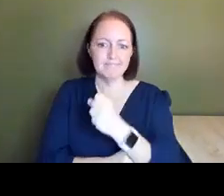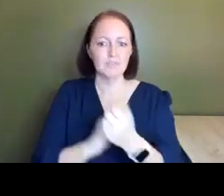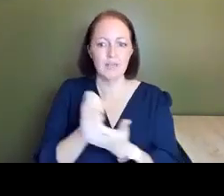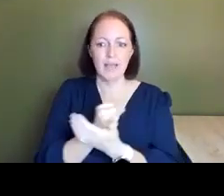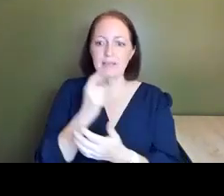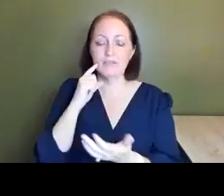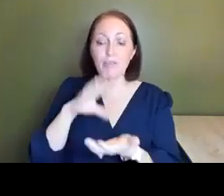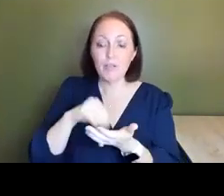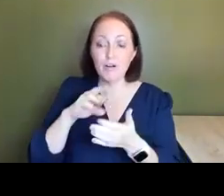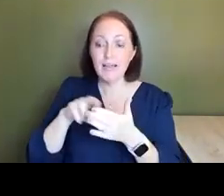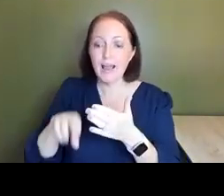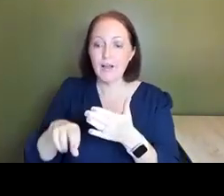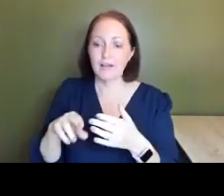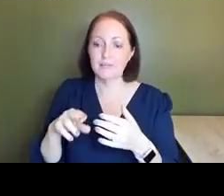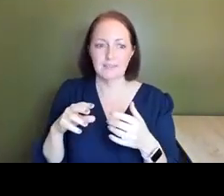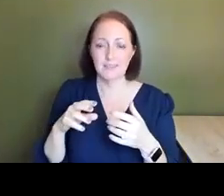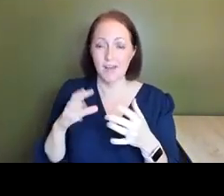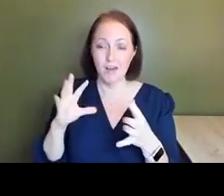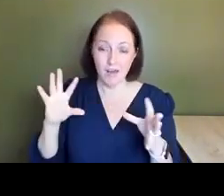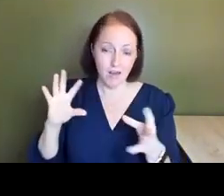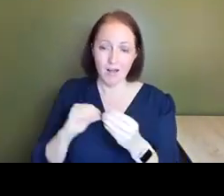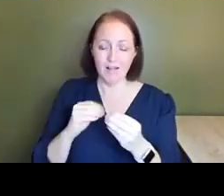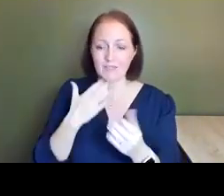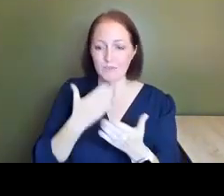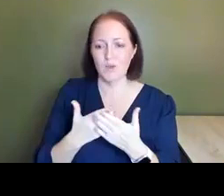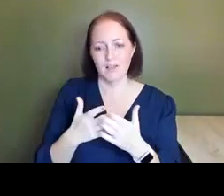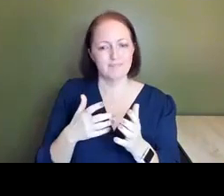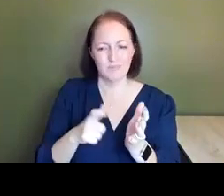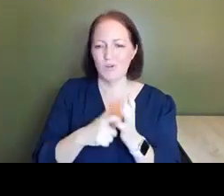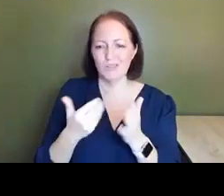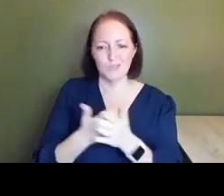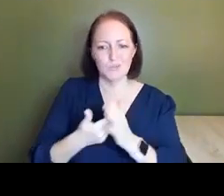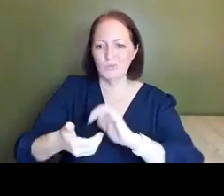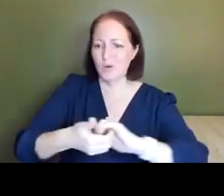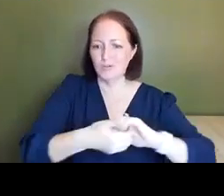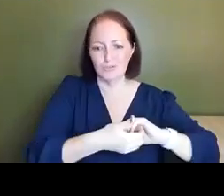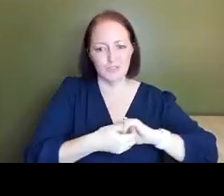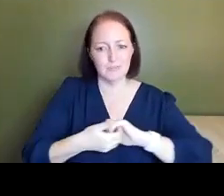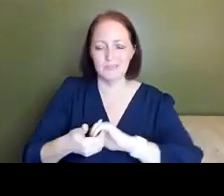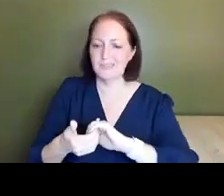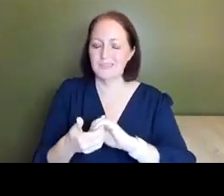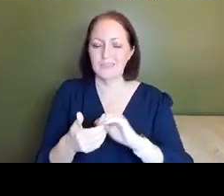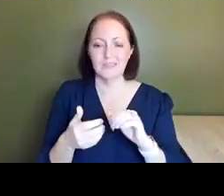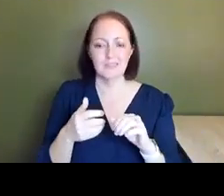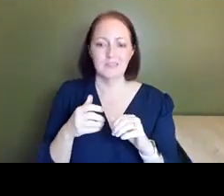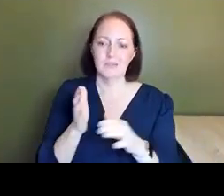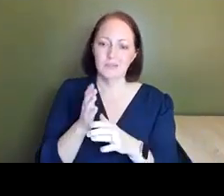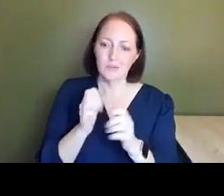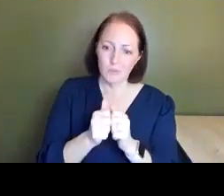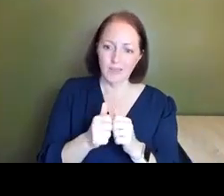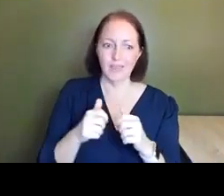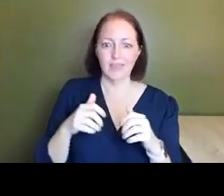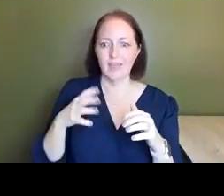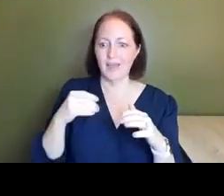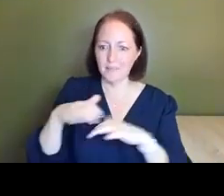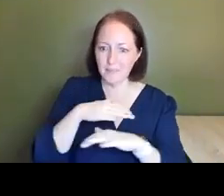and outcomes that doing all this well requires new partnerships between and among local education